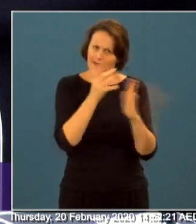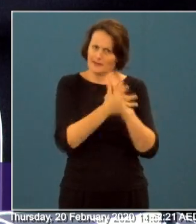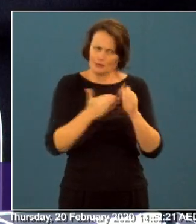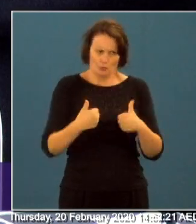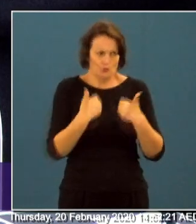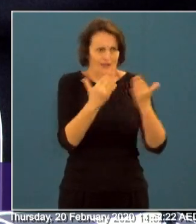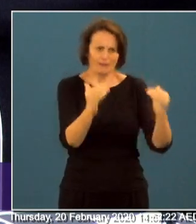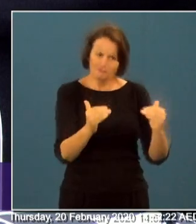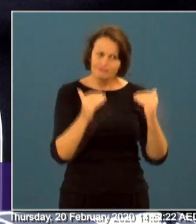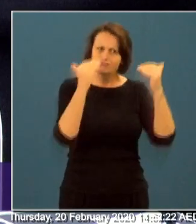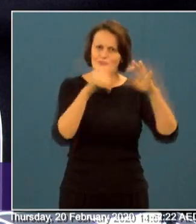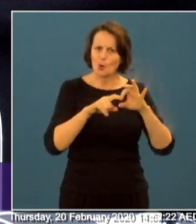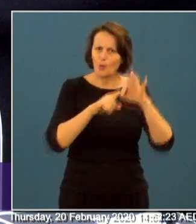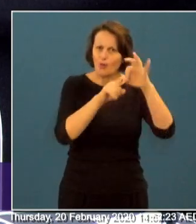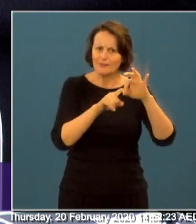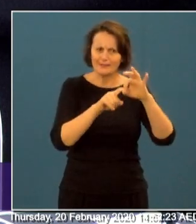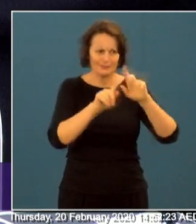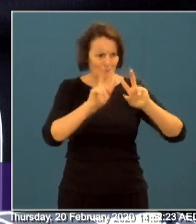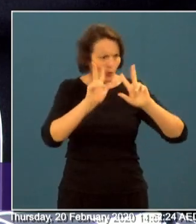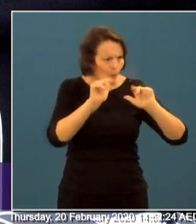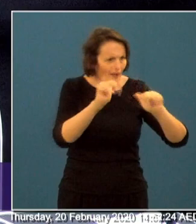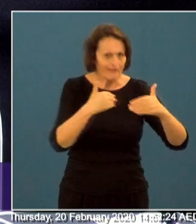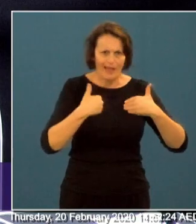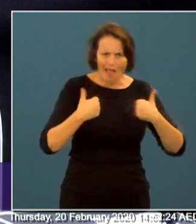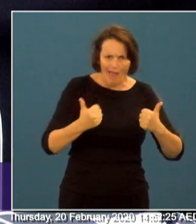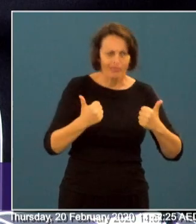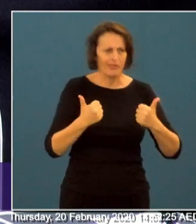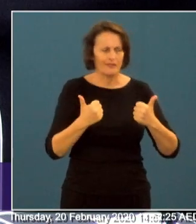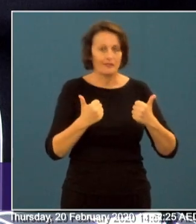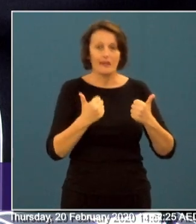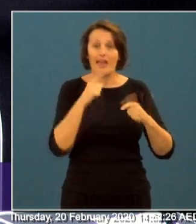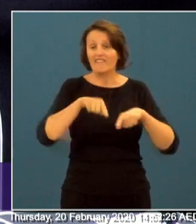It's collected together a range of very useful resources and tools that